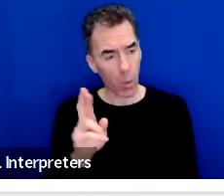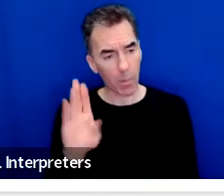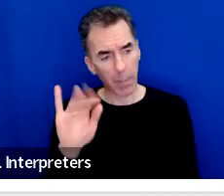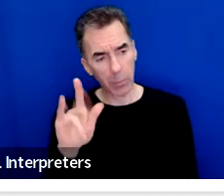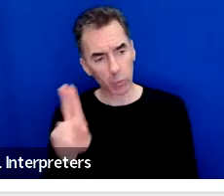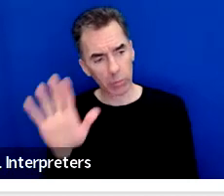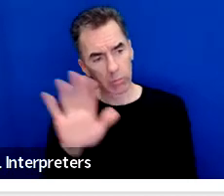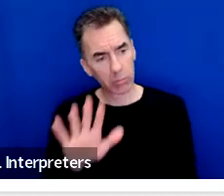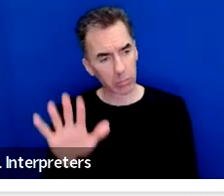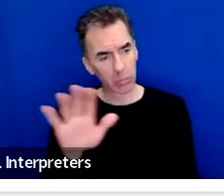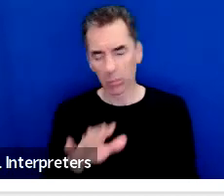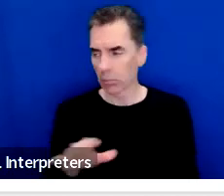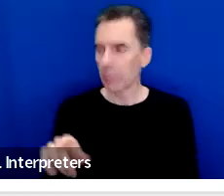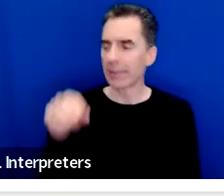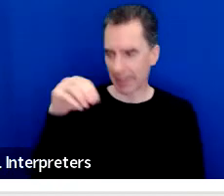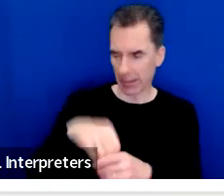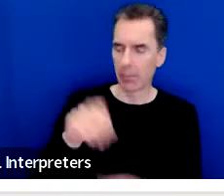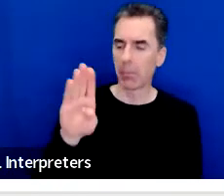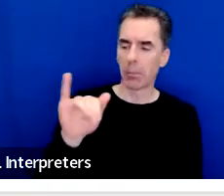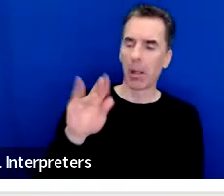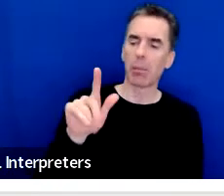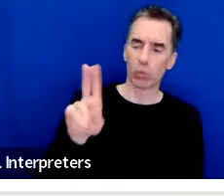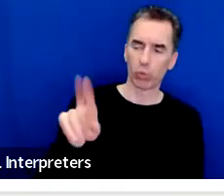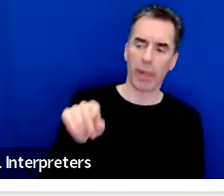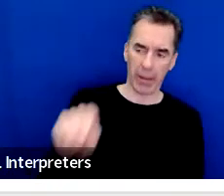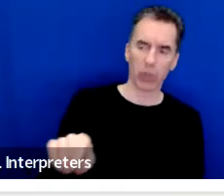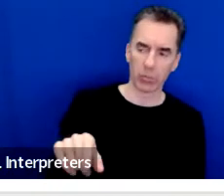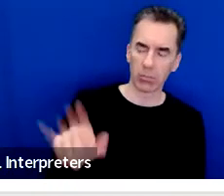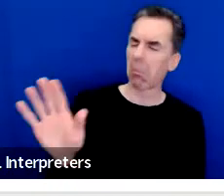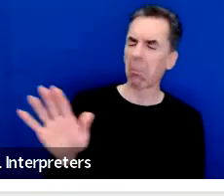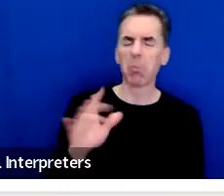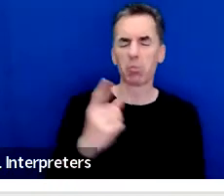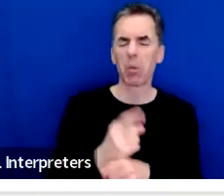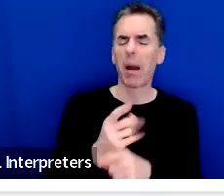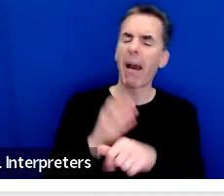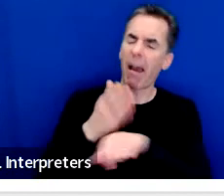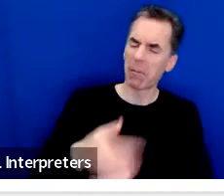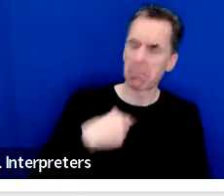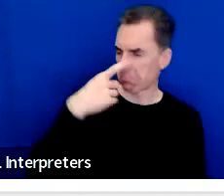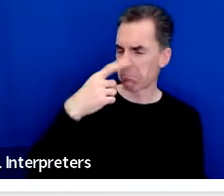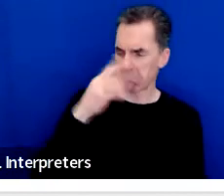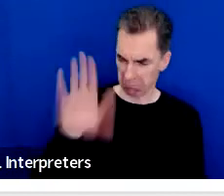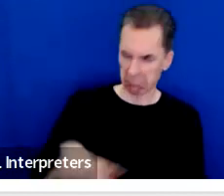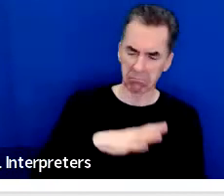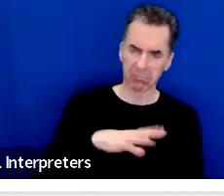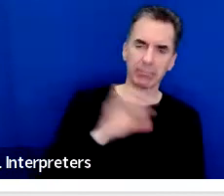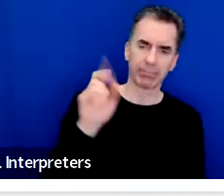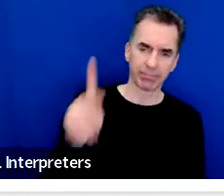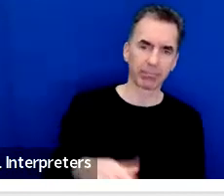and it said that directly into Biblio, but we can do this outside. No problem. Okay, perfect.